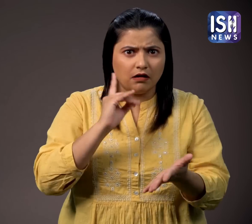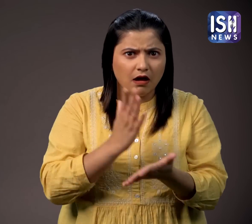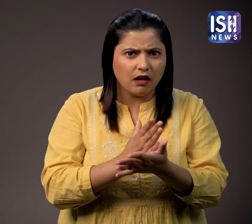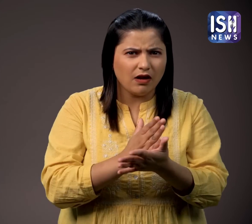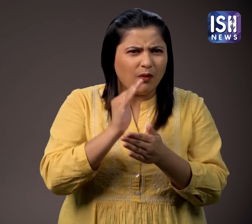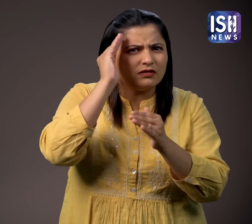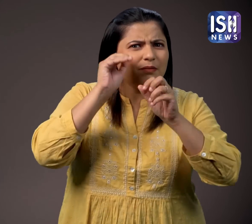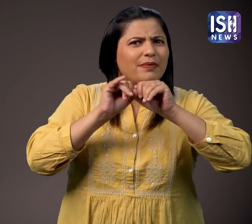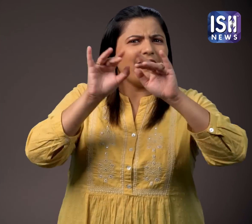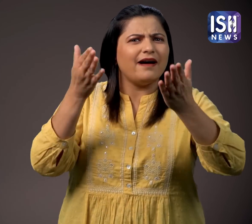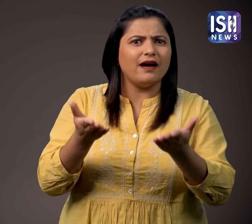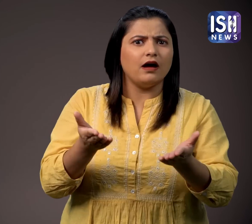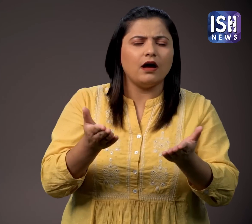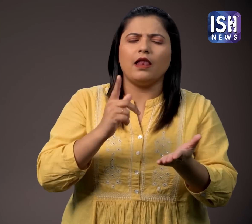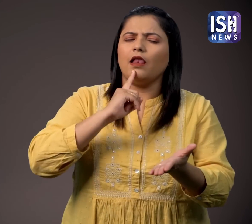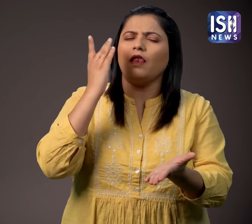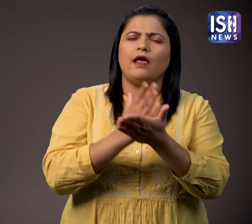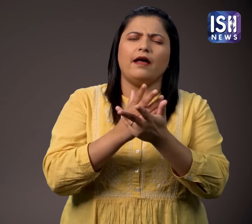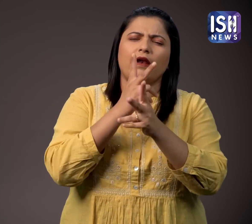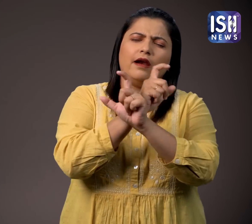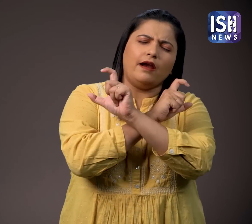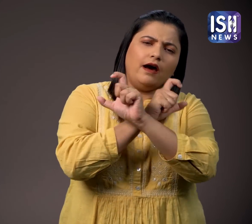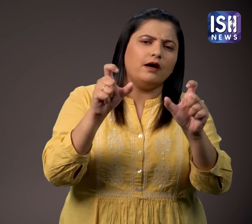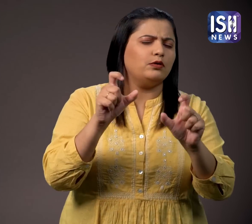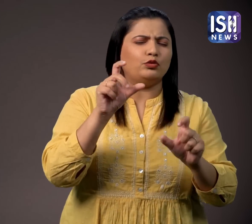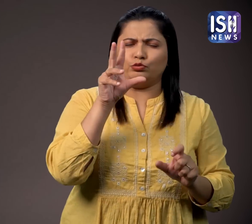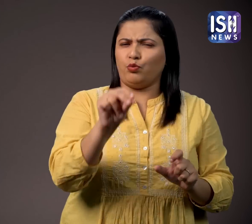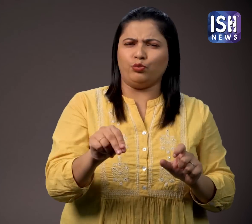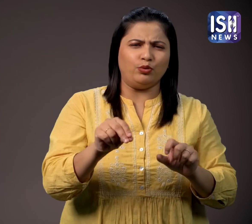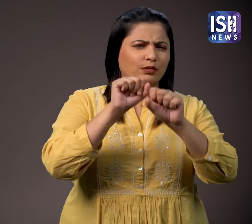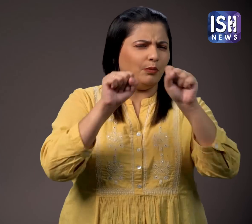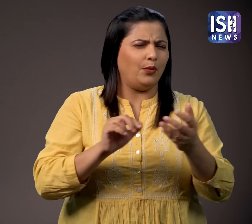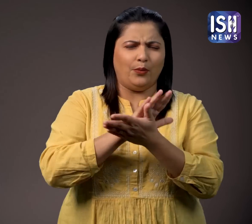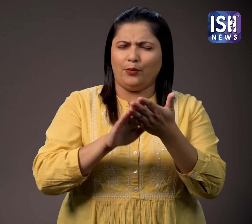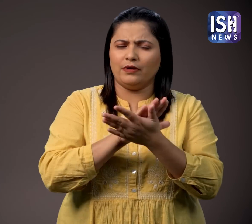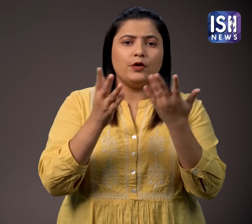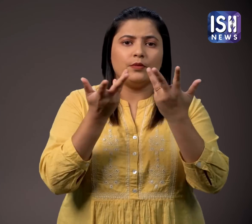Is the viral news true? The Answer is: No, he was not raped.